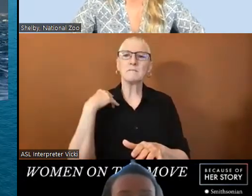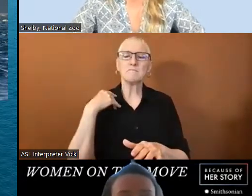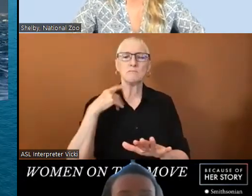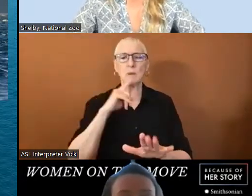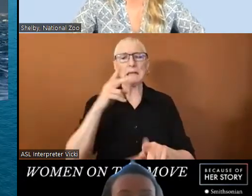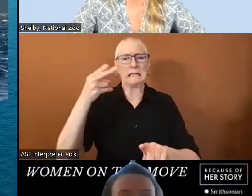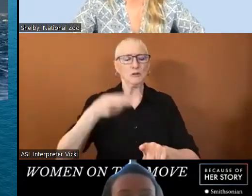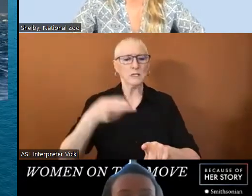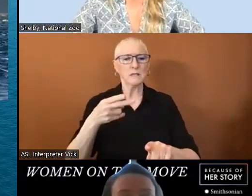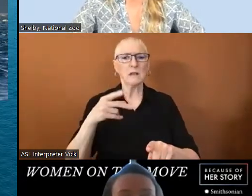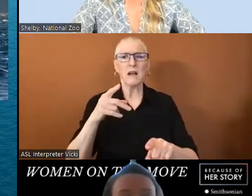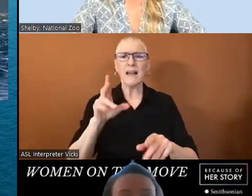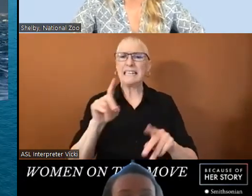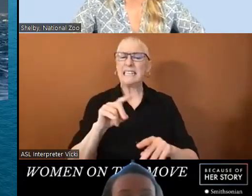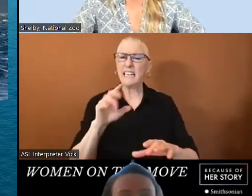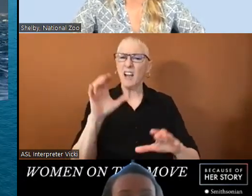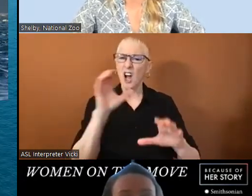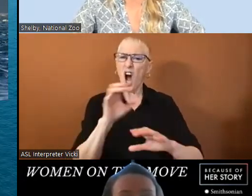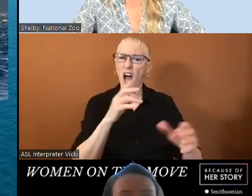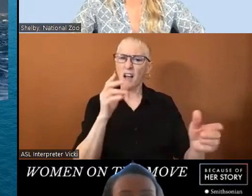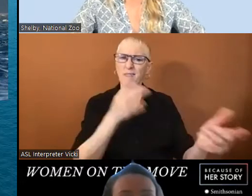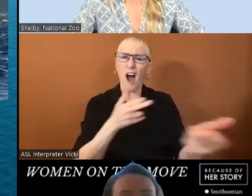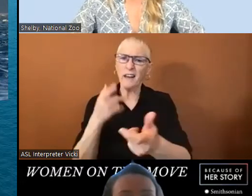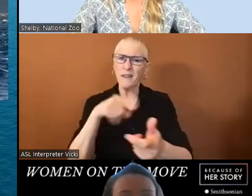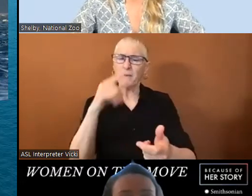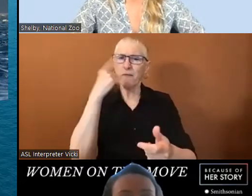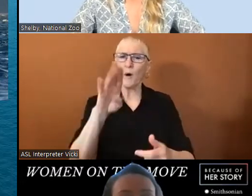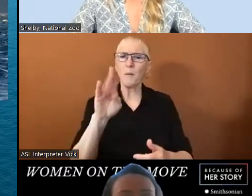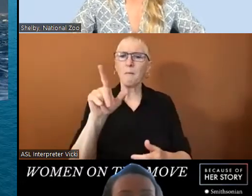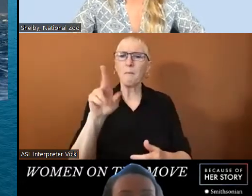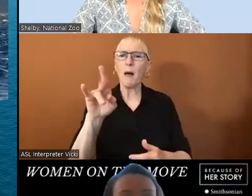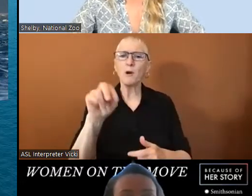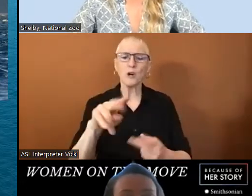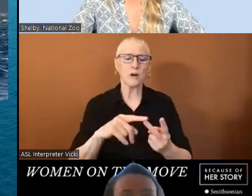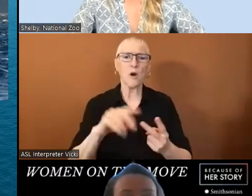they were hunted for their blubber or their fat for oil, and then other parts were used.